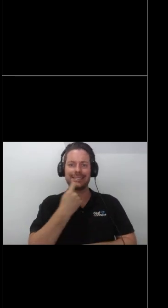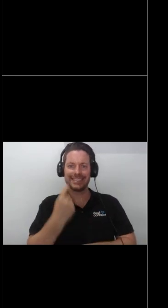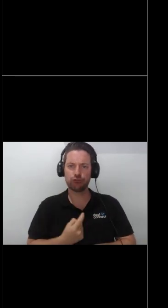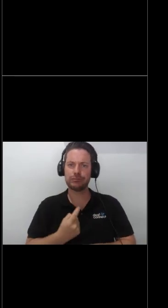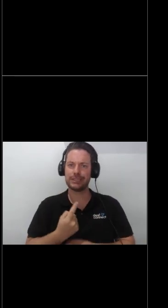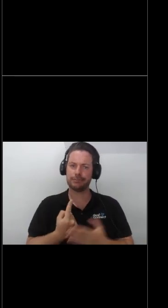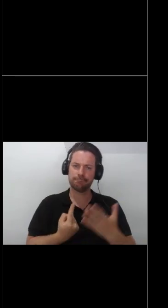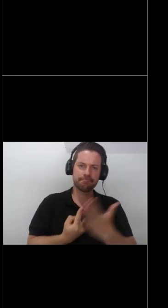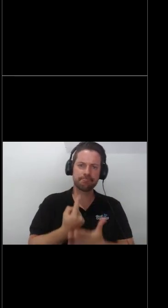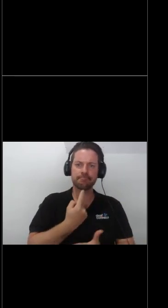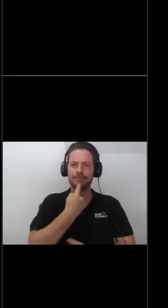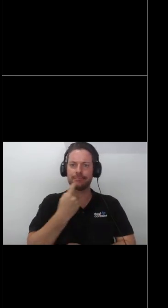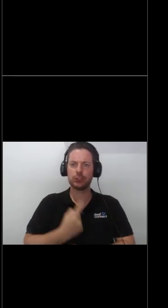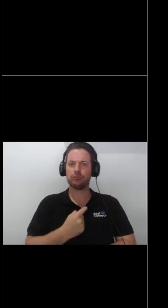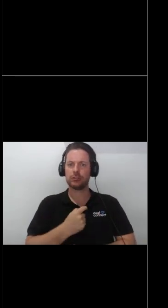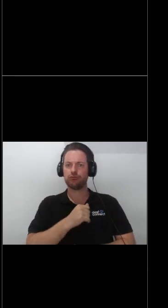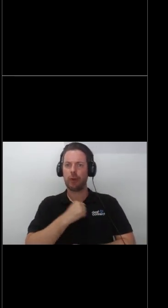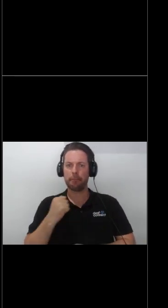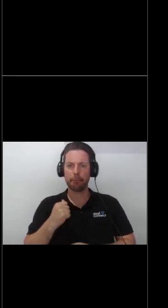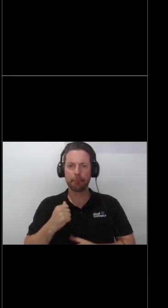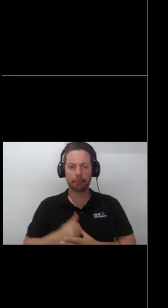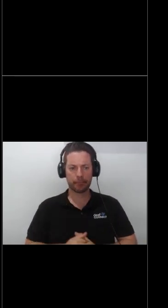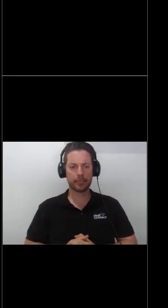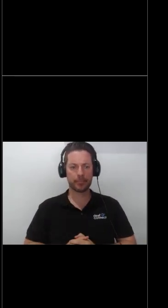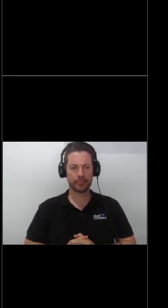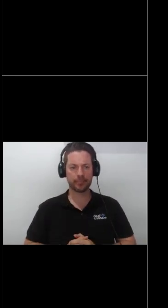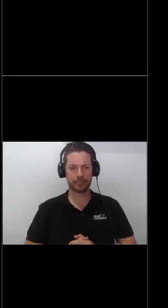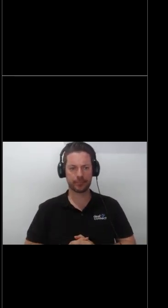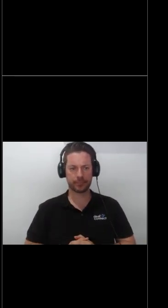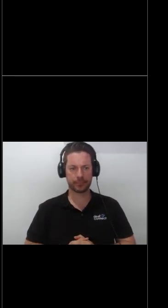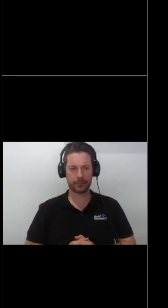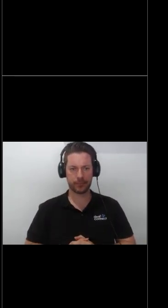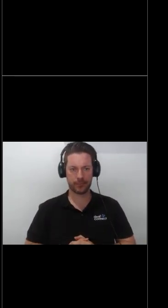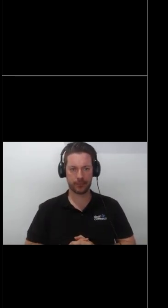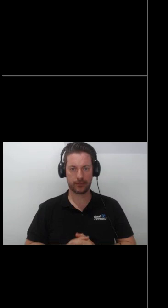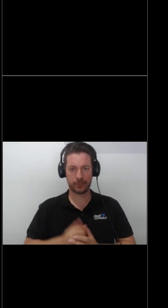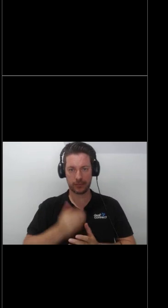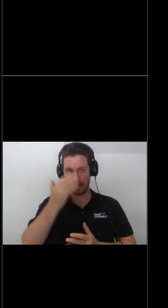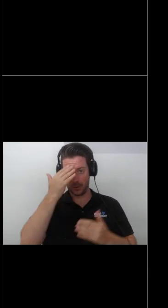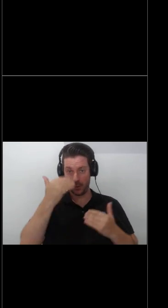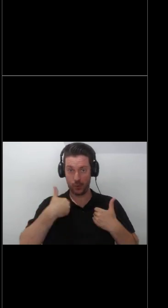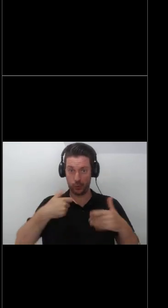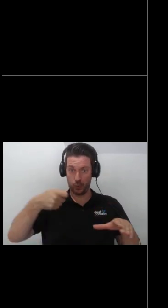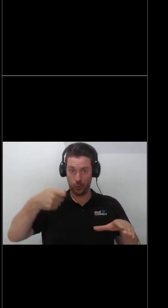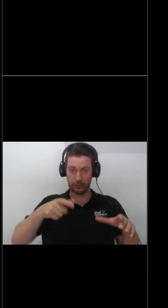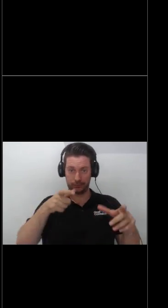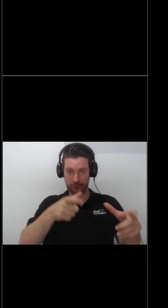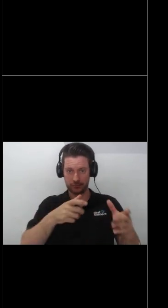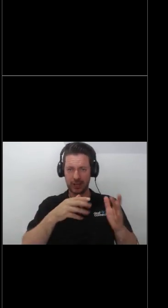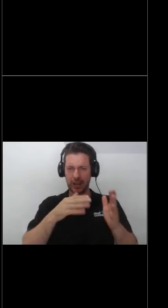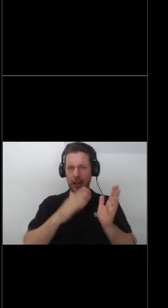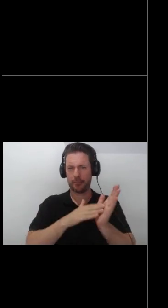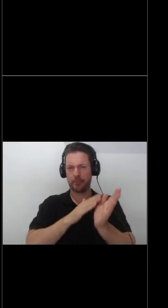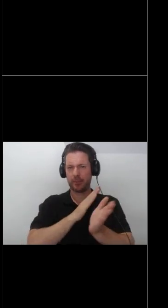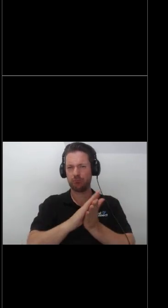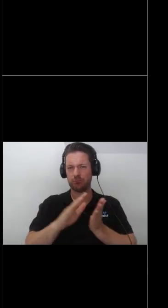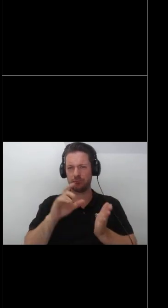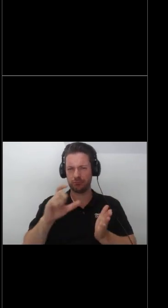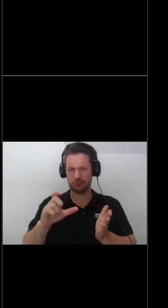And I'll get into that definition in a minute. Now, in the mental health court, it is formed by judges at the Supreme Court.